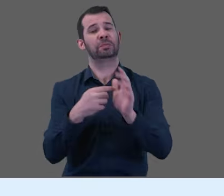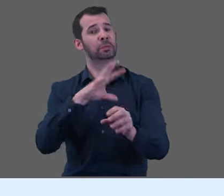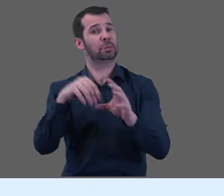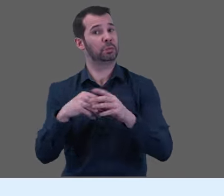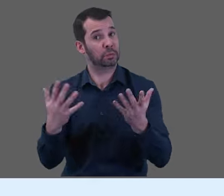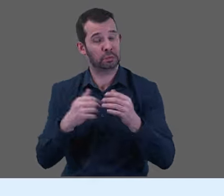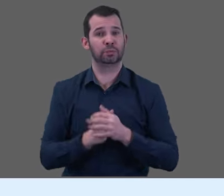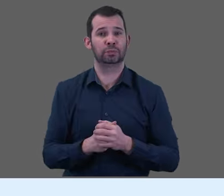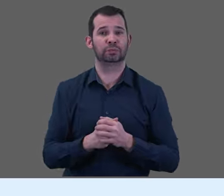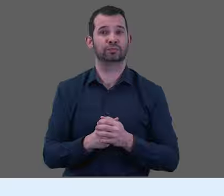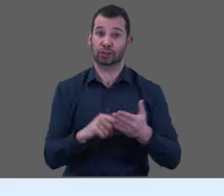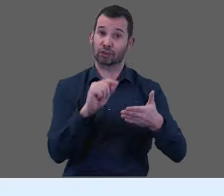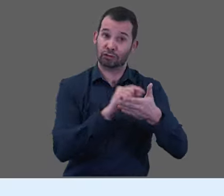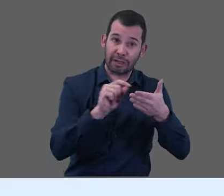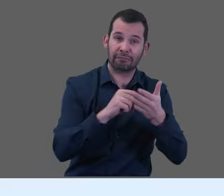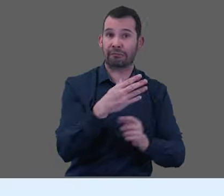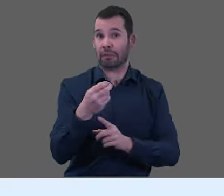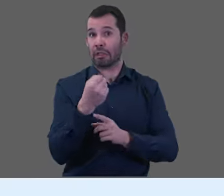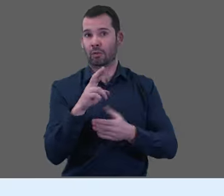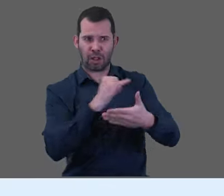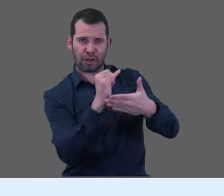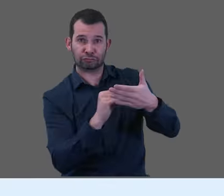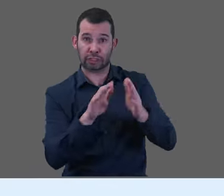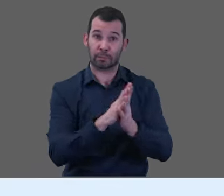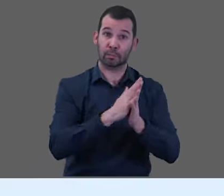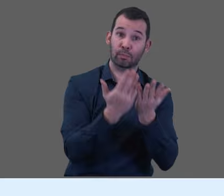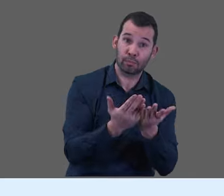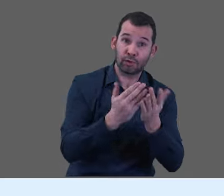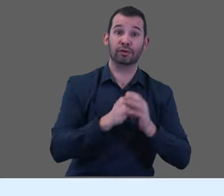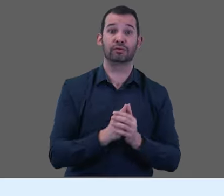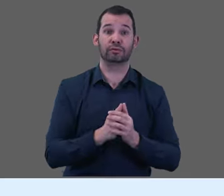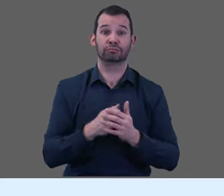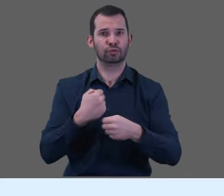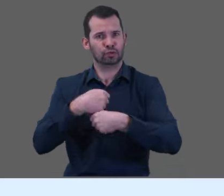Examples include writing and/or illustrating a book,